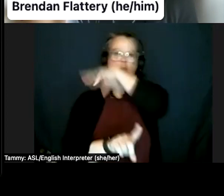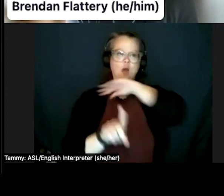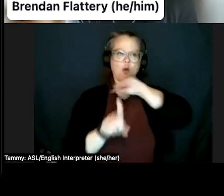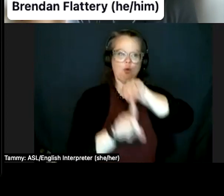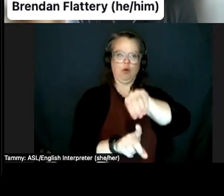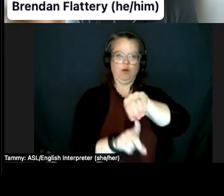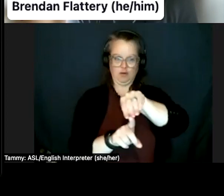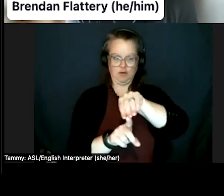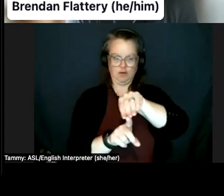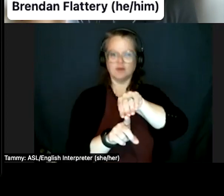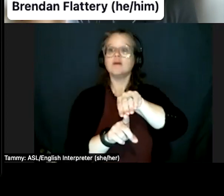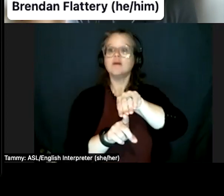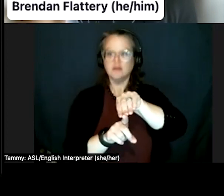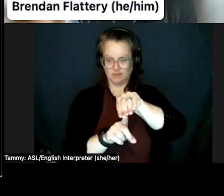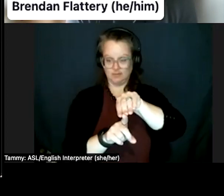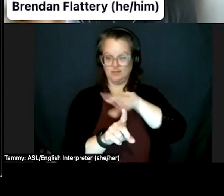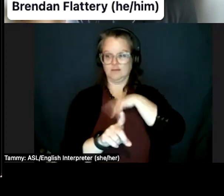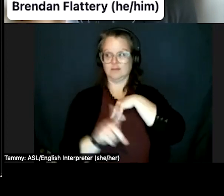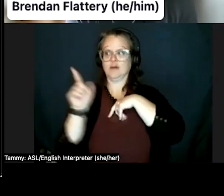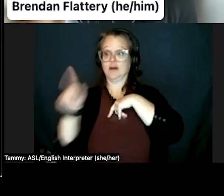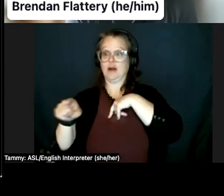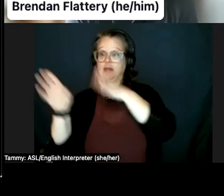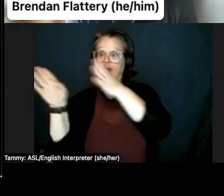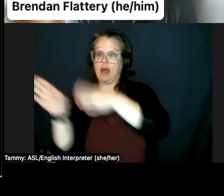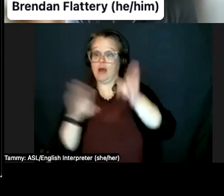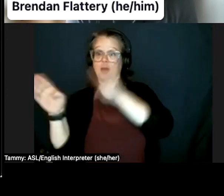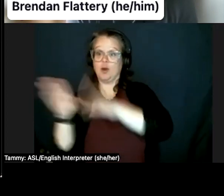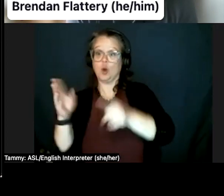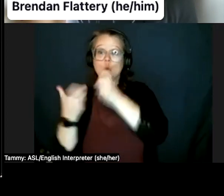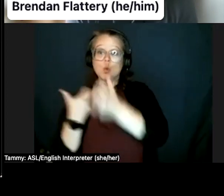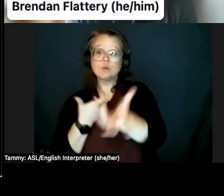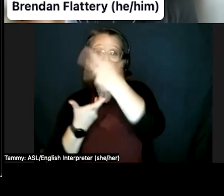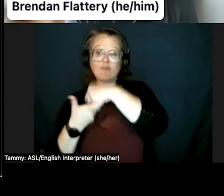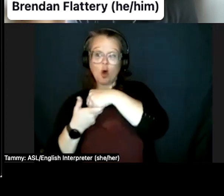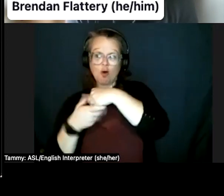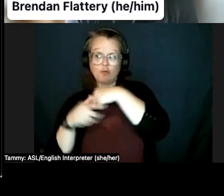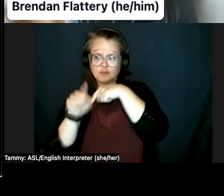team that you've already created and immediately is associated with that team. And then you can